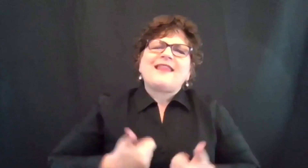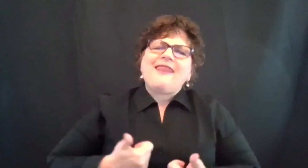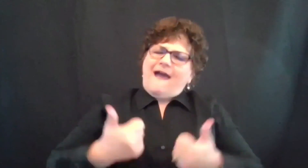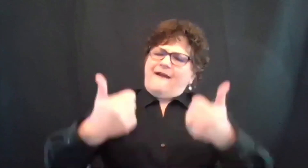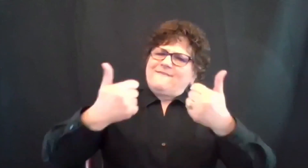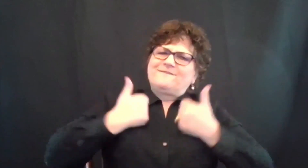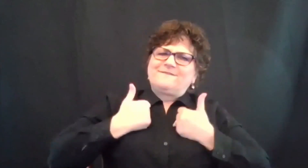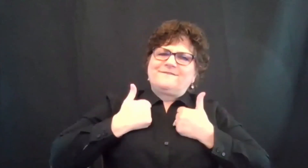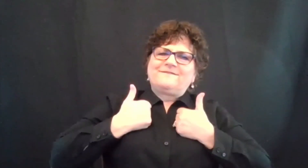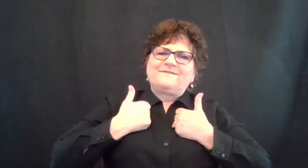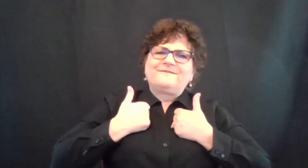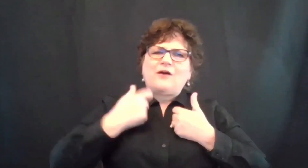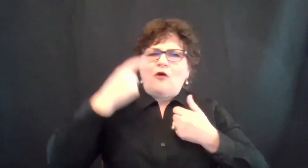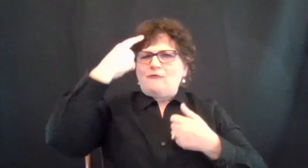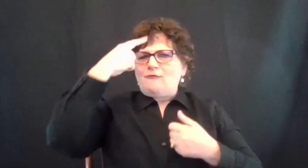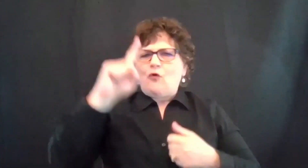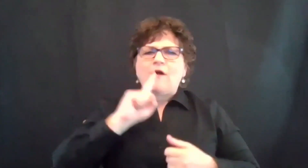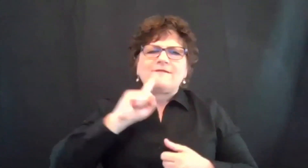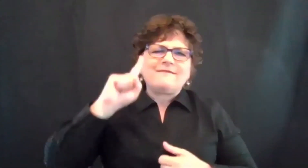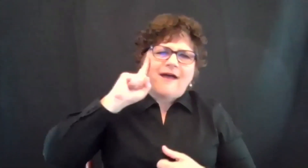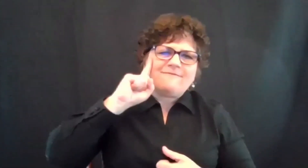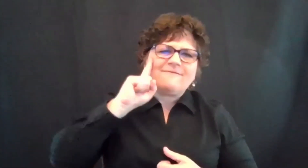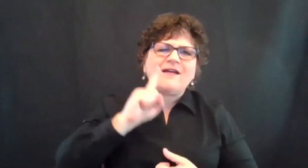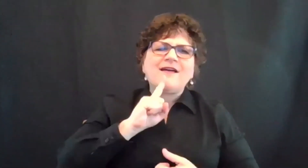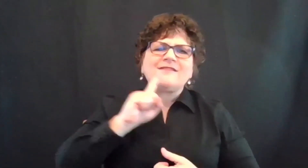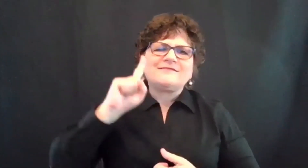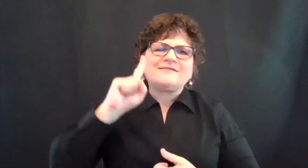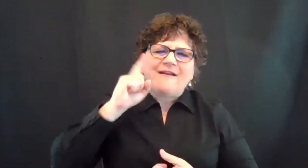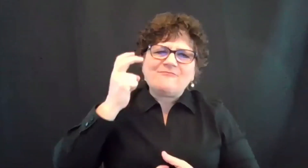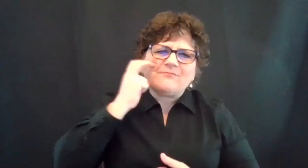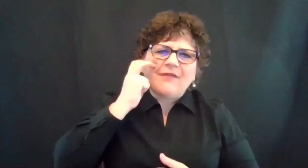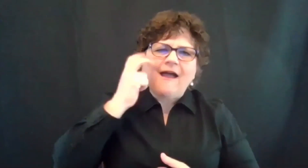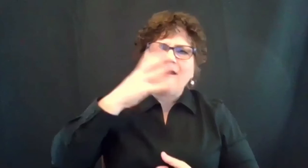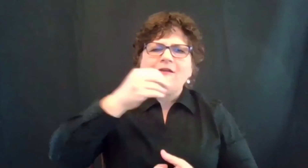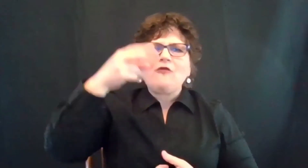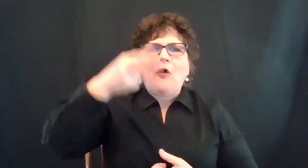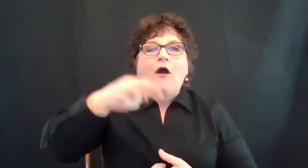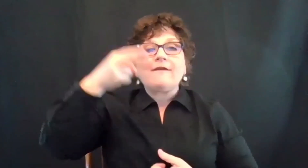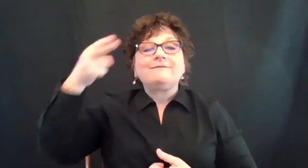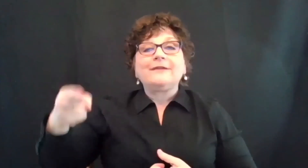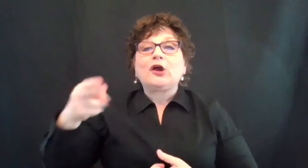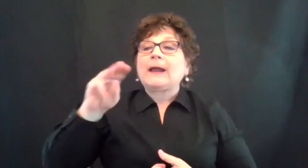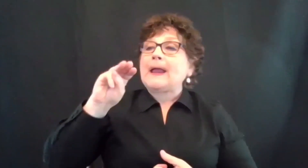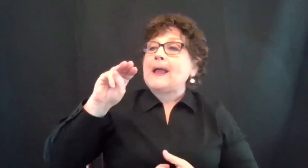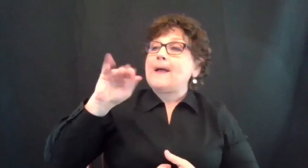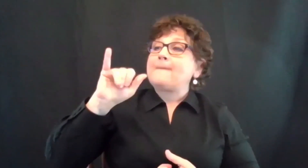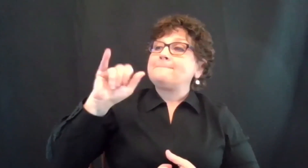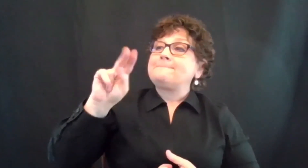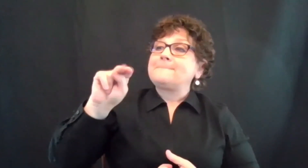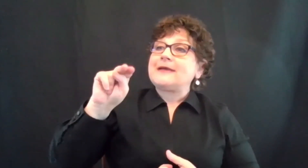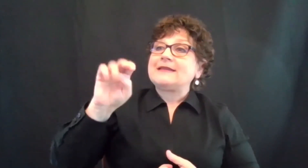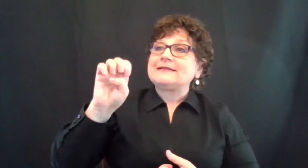How has life for deaf, deafblind, and hard of hearing Minnesotans